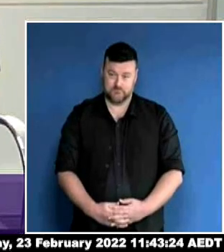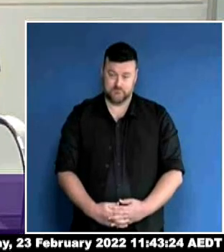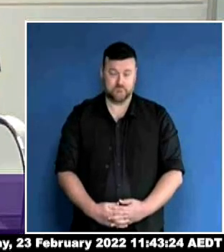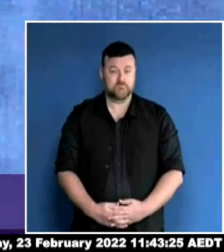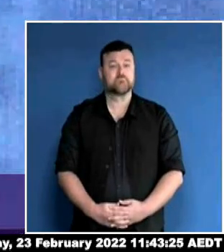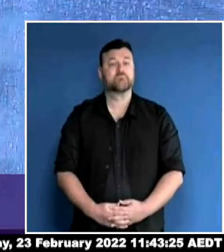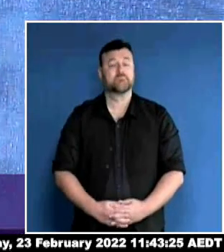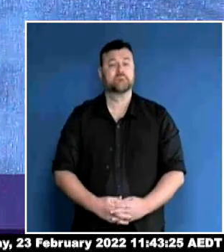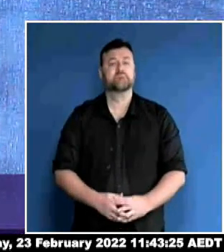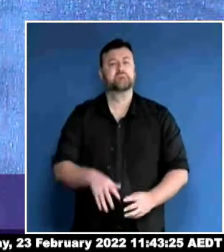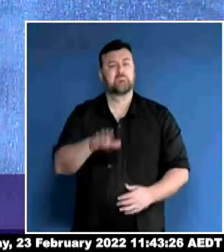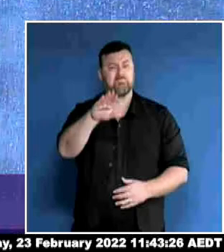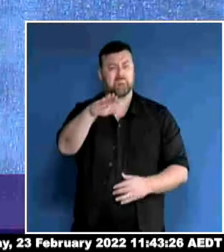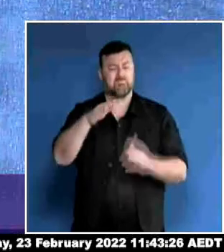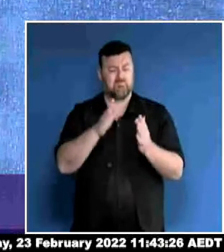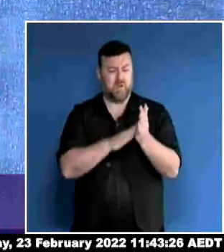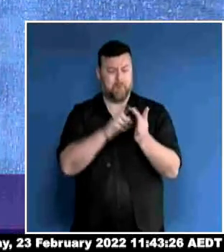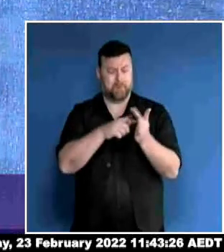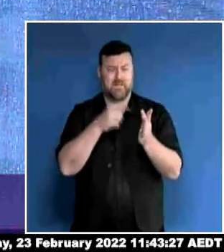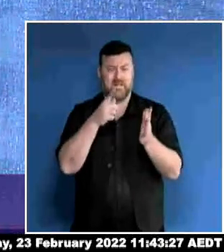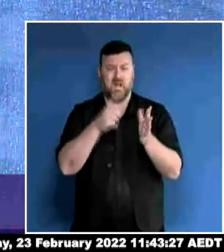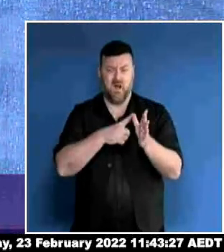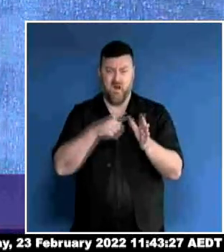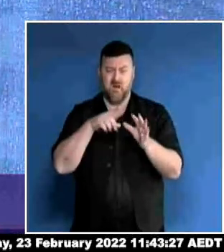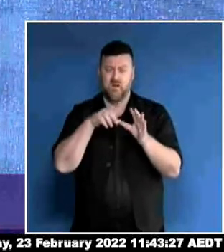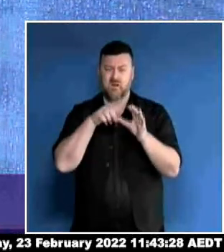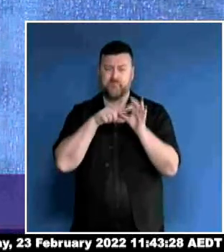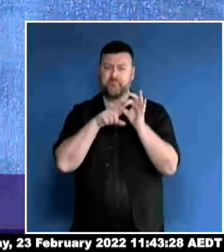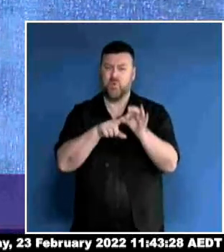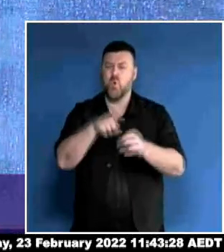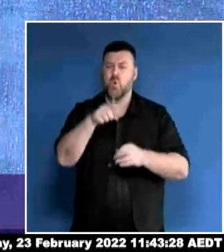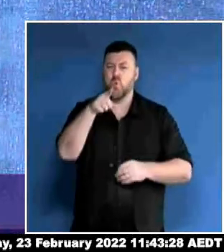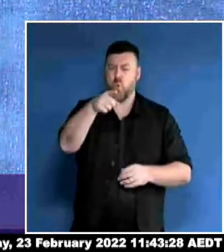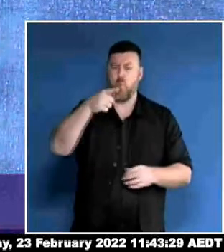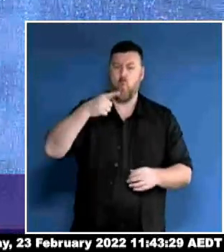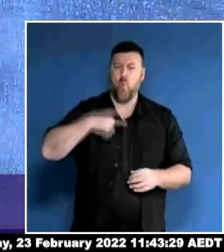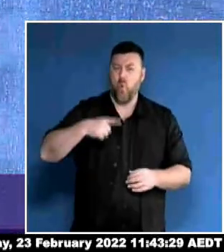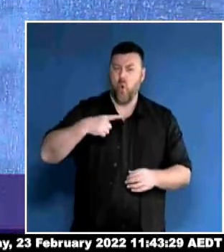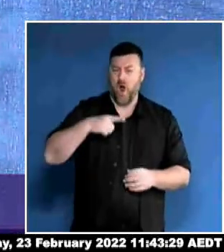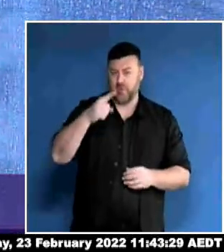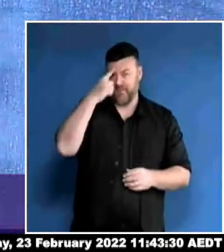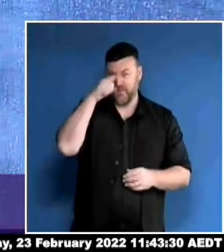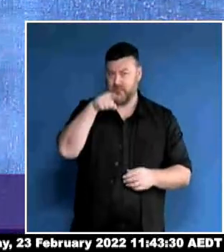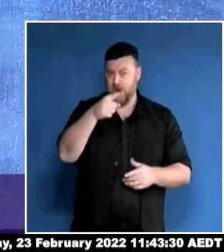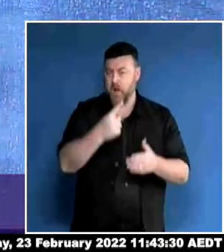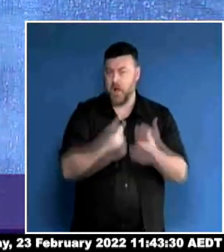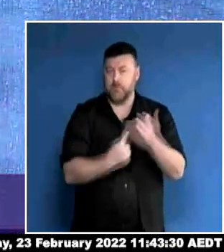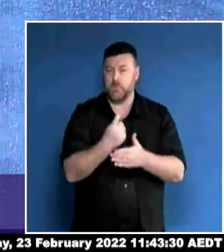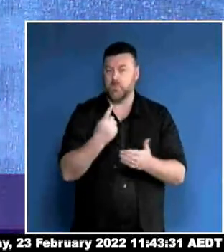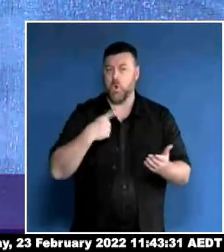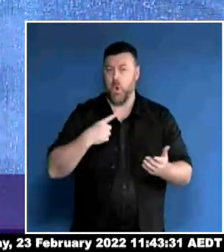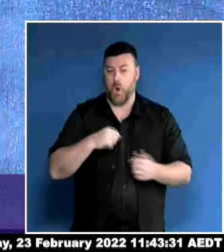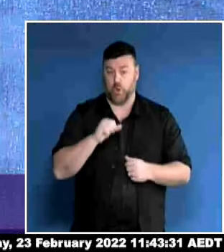What reasons can you suggest, with your experience, that led to such an inappropriate